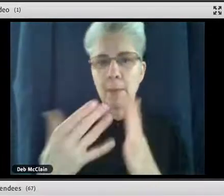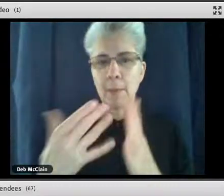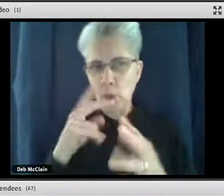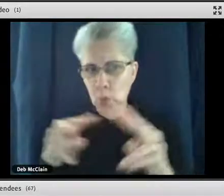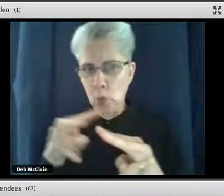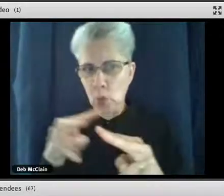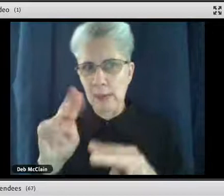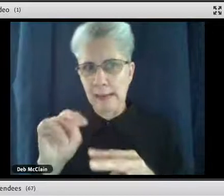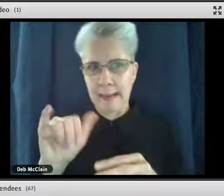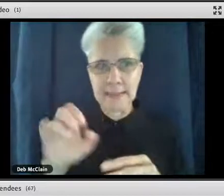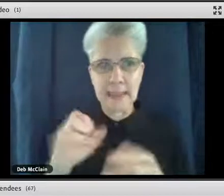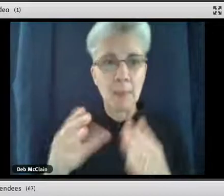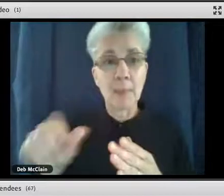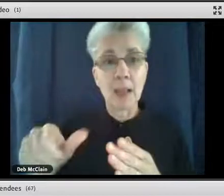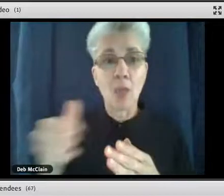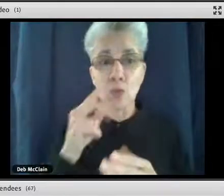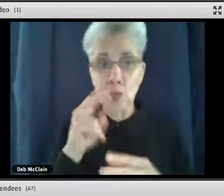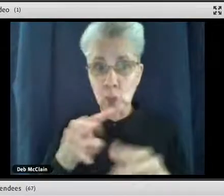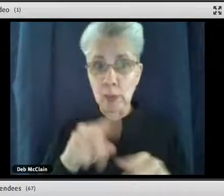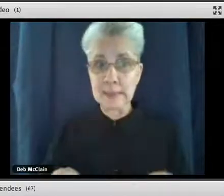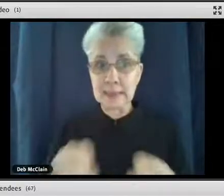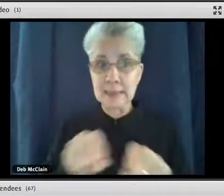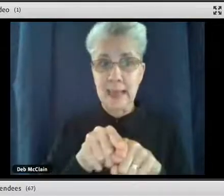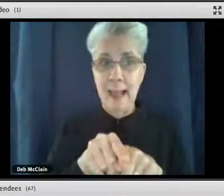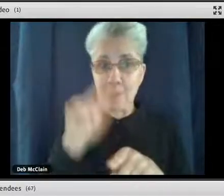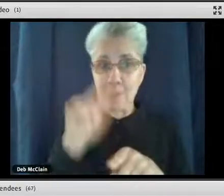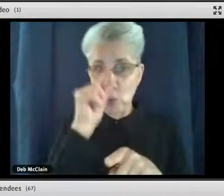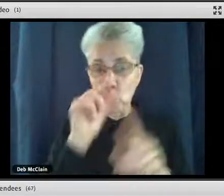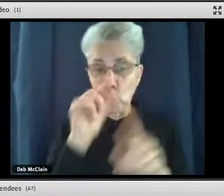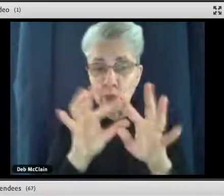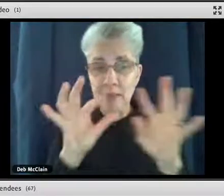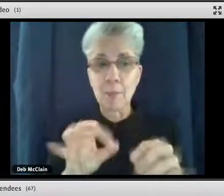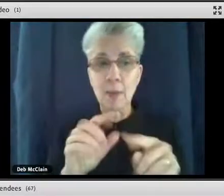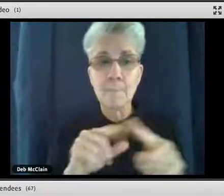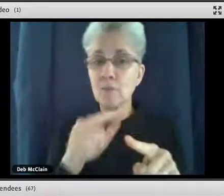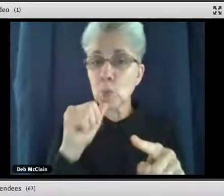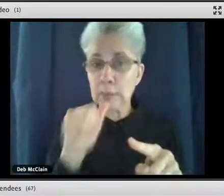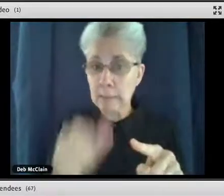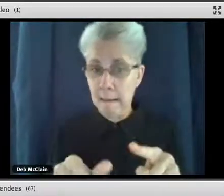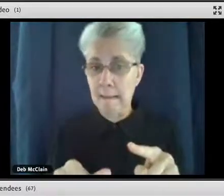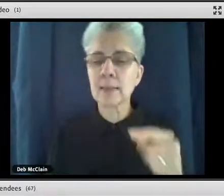so this is probably maybe what you're looking at, Nadine, and maybe others who are looking at the Google documents.